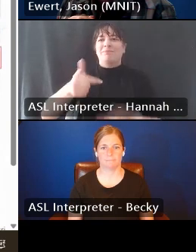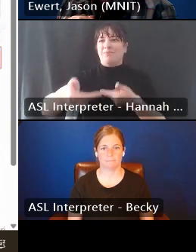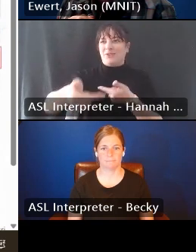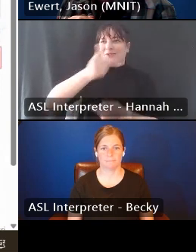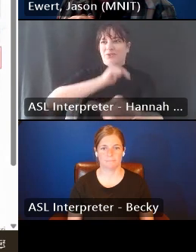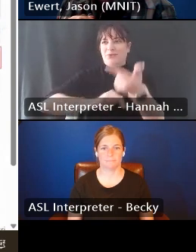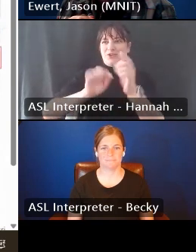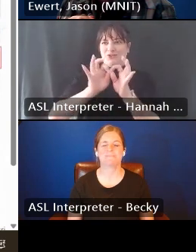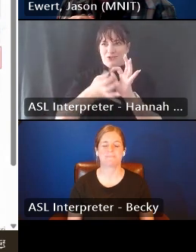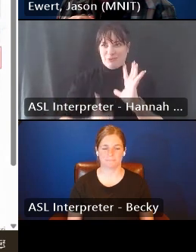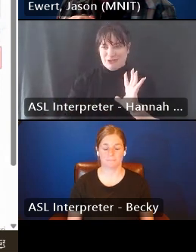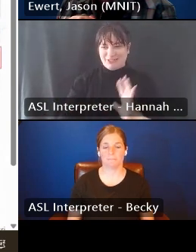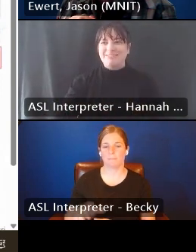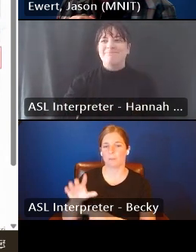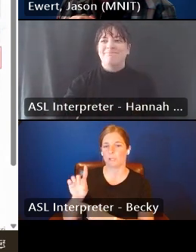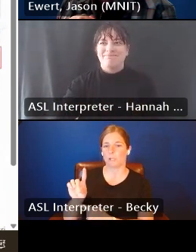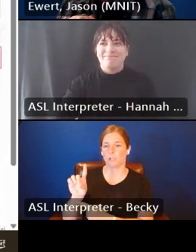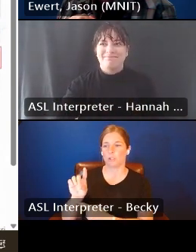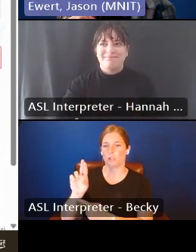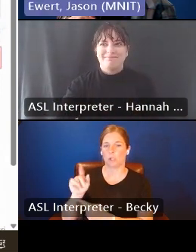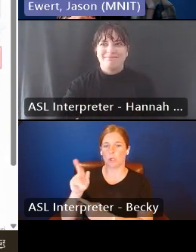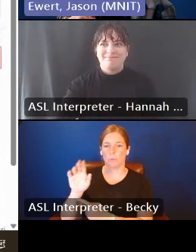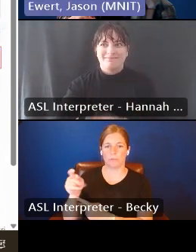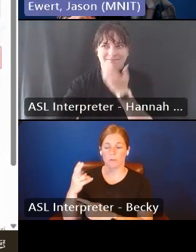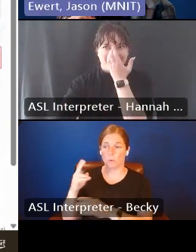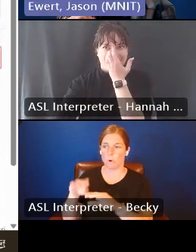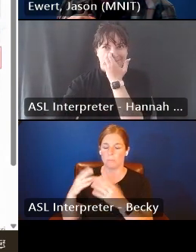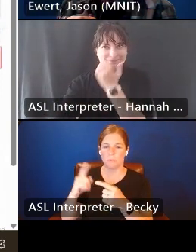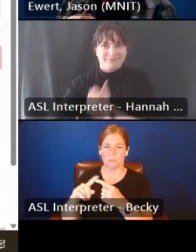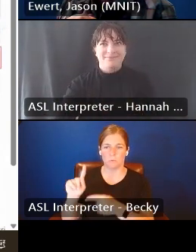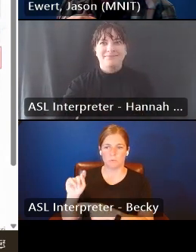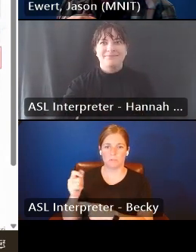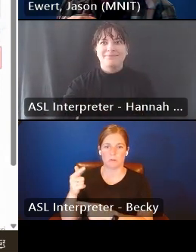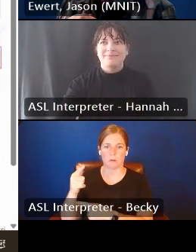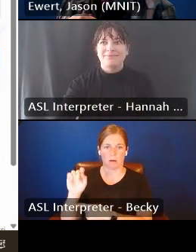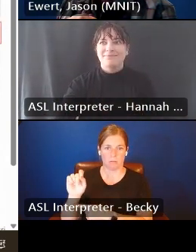Duluth. Open the Map legend toggle button. To toggle the state, press spacebar. Oops.